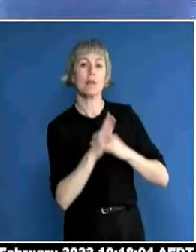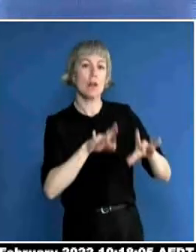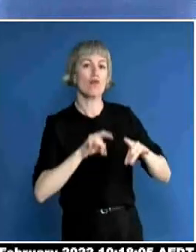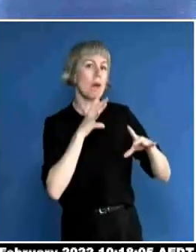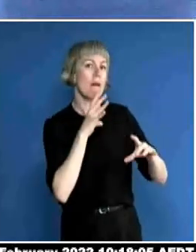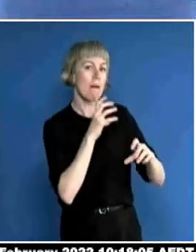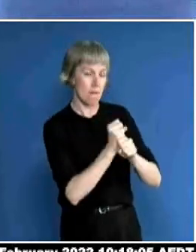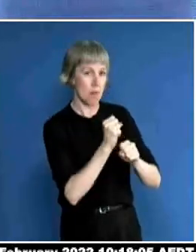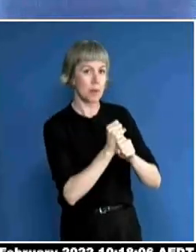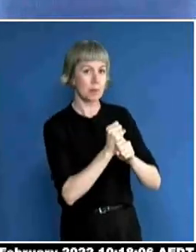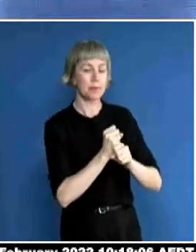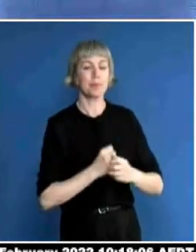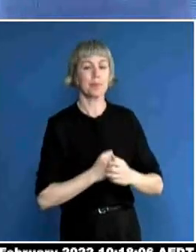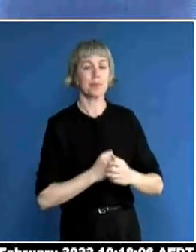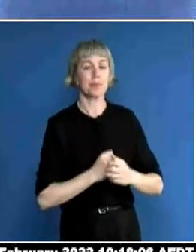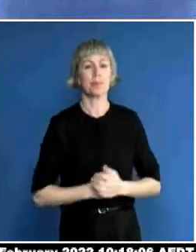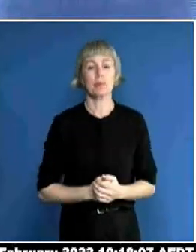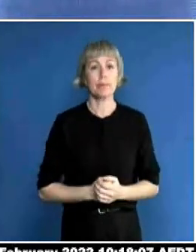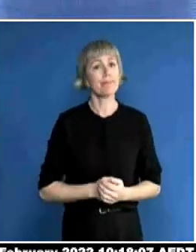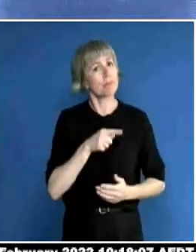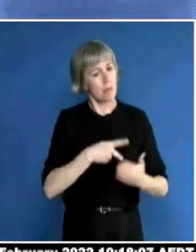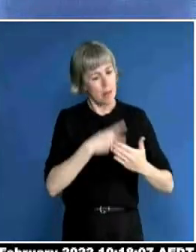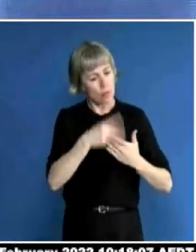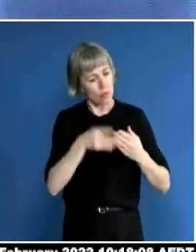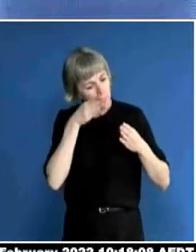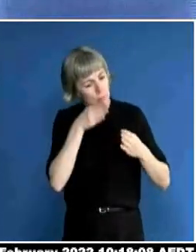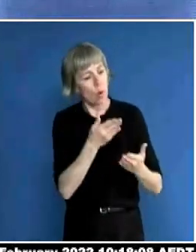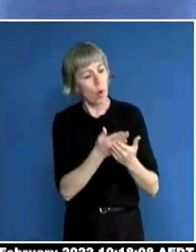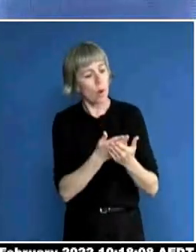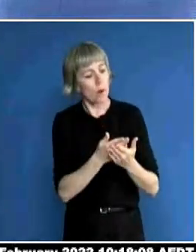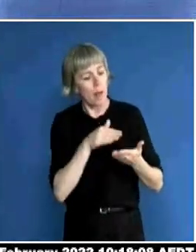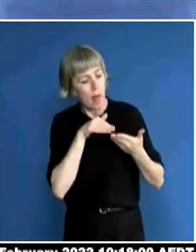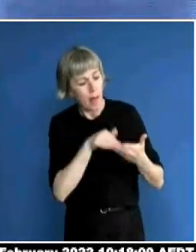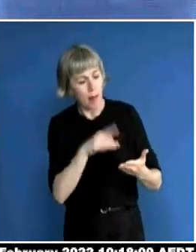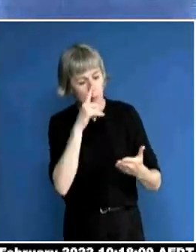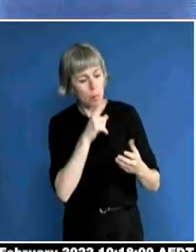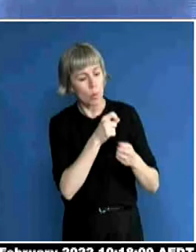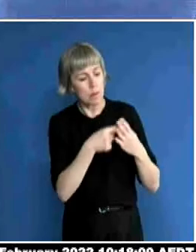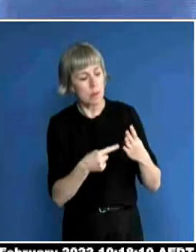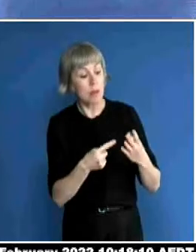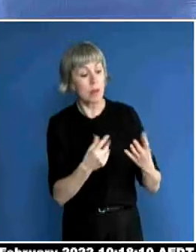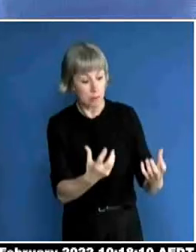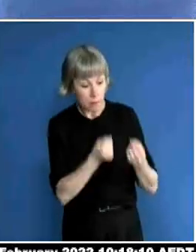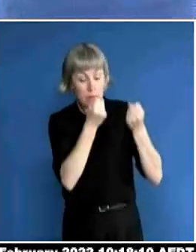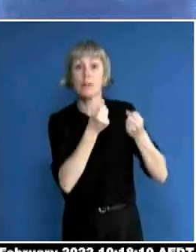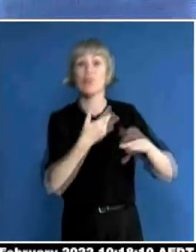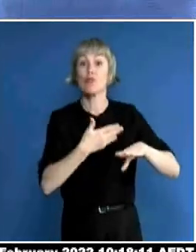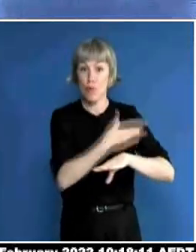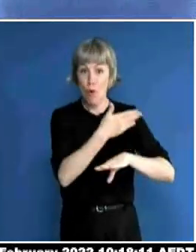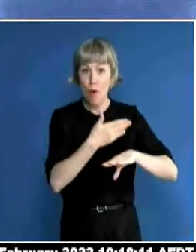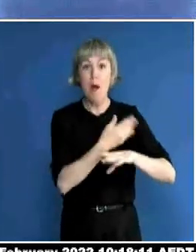people with disability to find and retain sustainable employment in the open labour